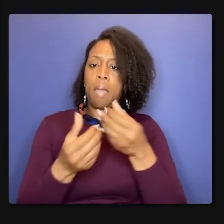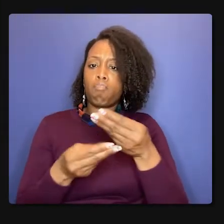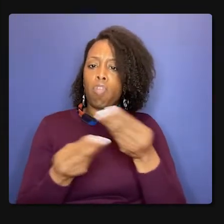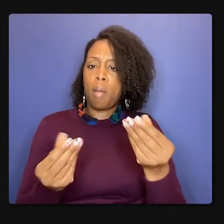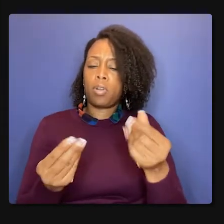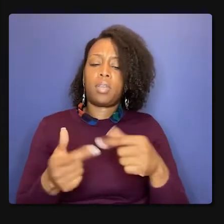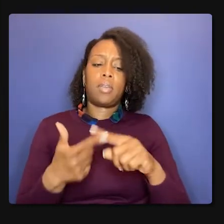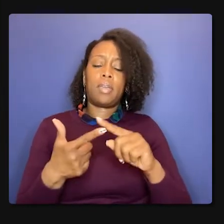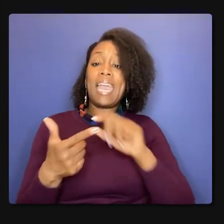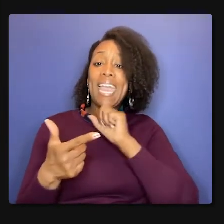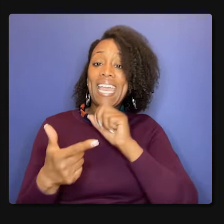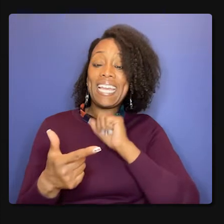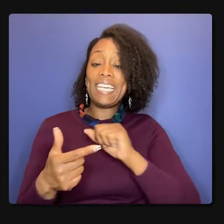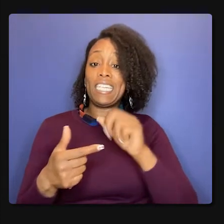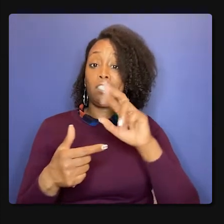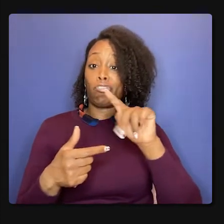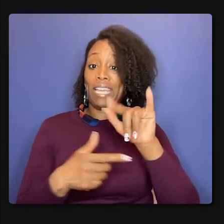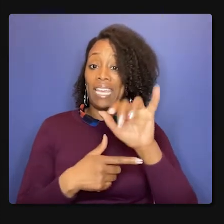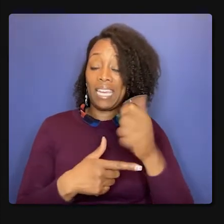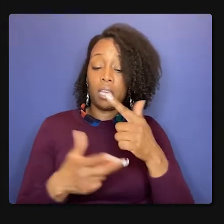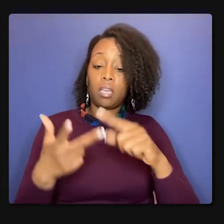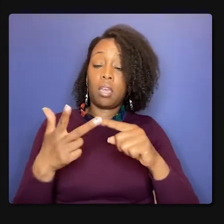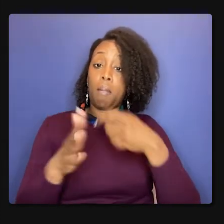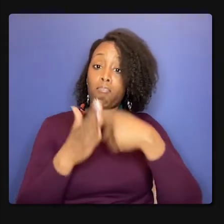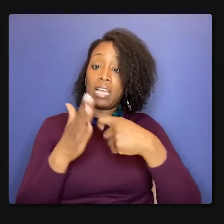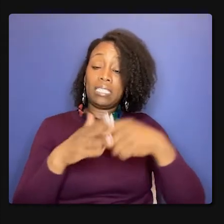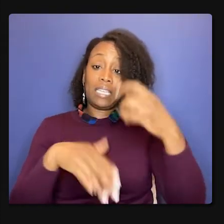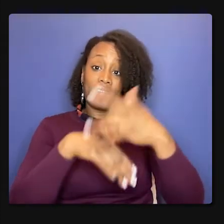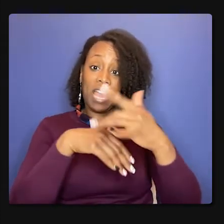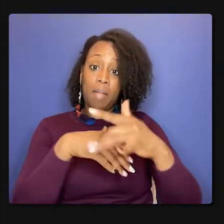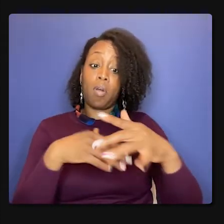game properties, age ratings, pricing and availability